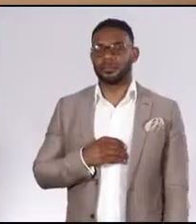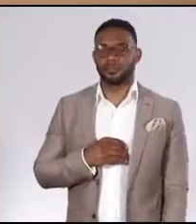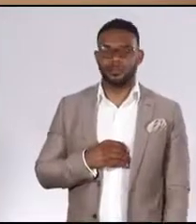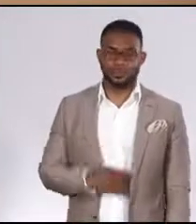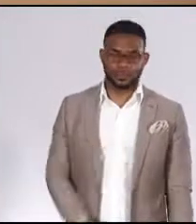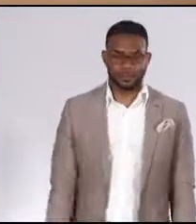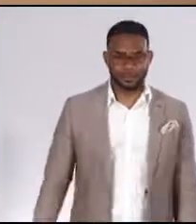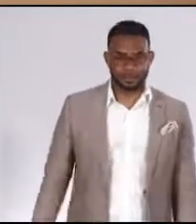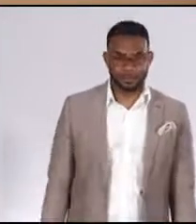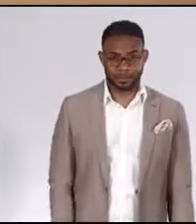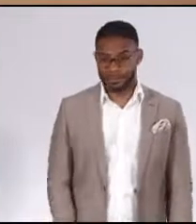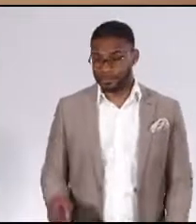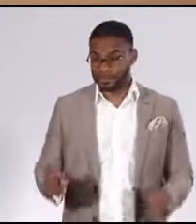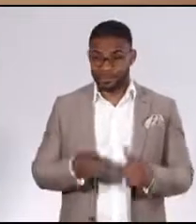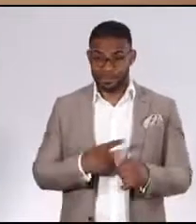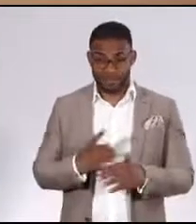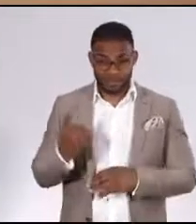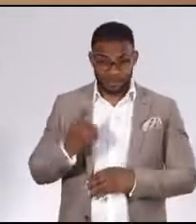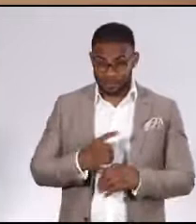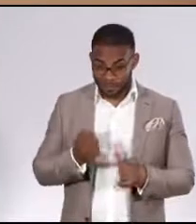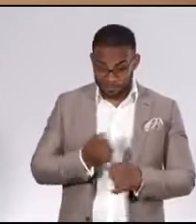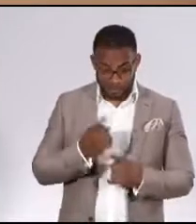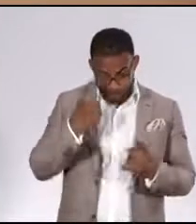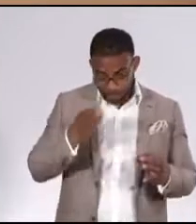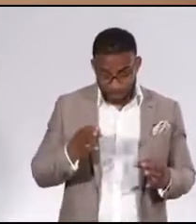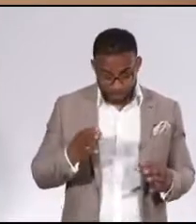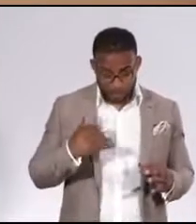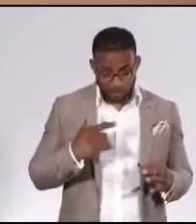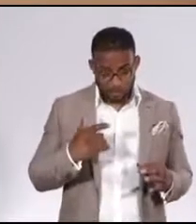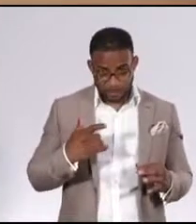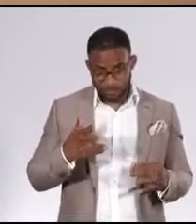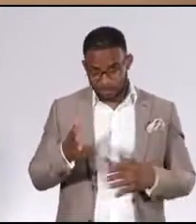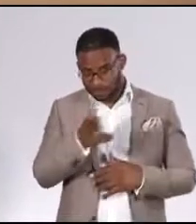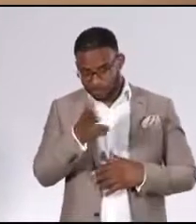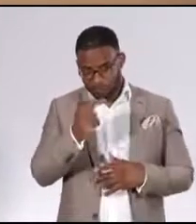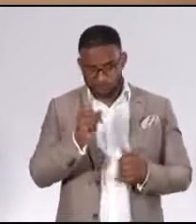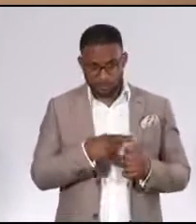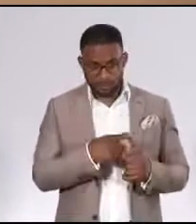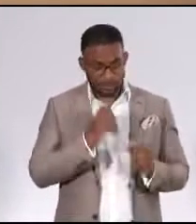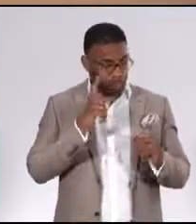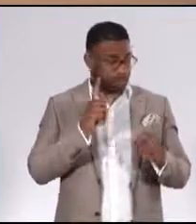On the first day, everyone decided I was going to shoot first. We woke up at 3:00 in the morning.